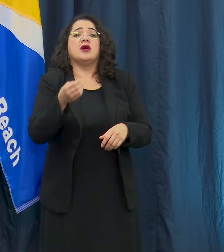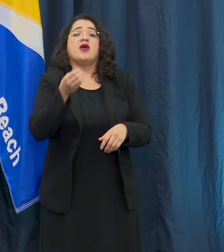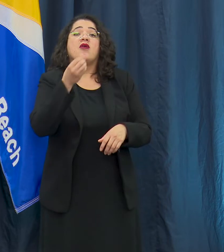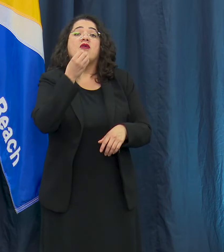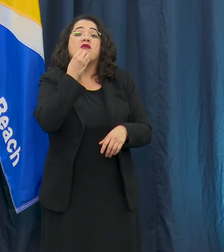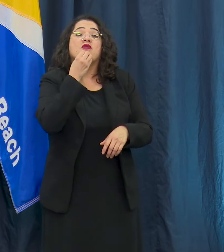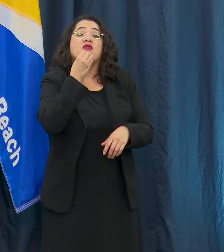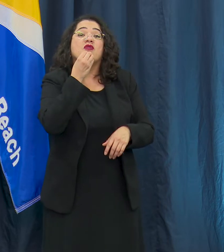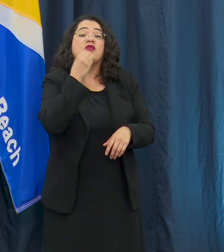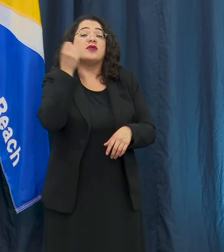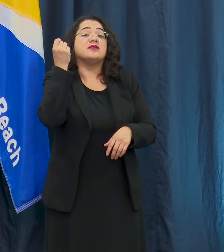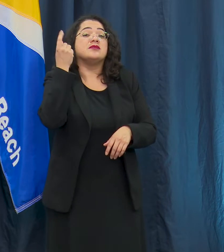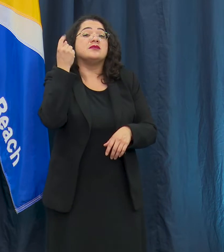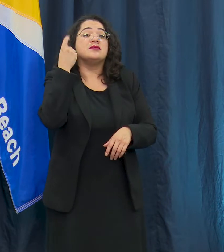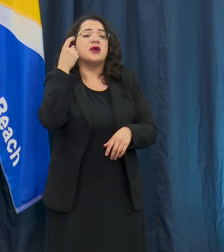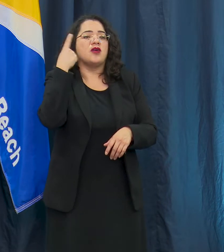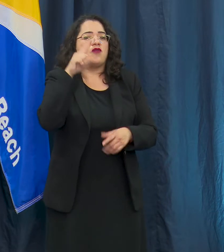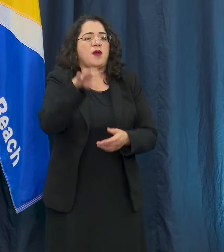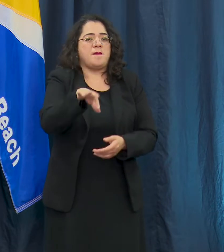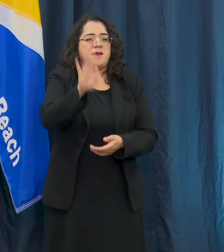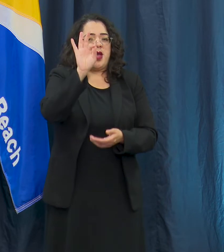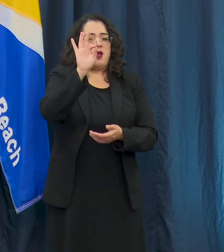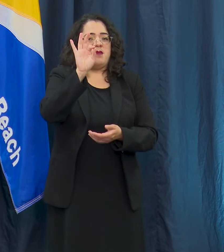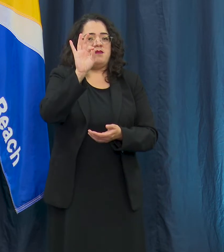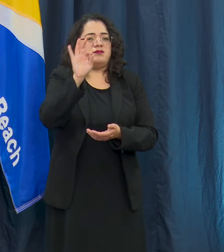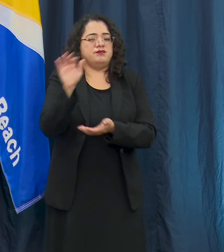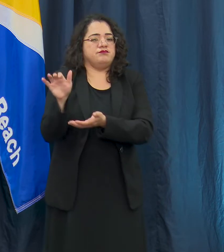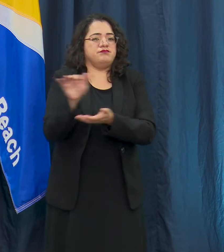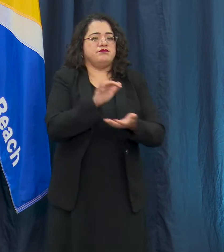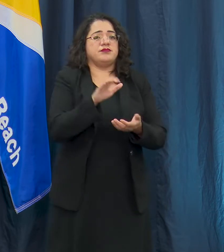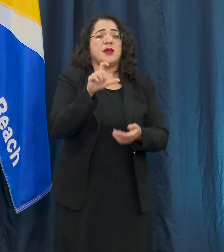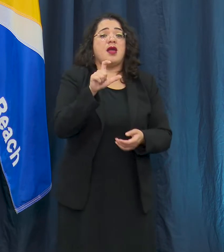only available for pickup and to go and a lot of the clubhouse activities